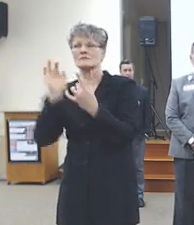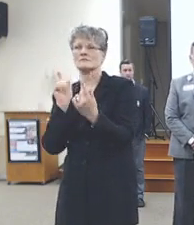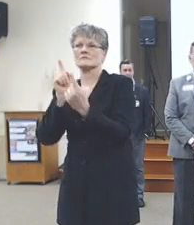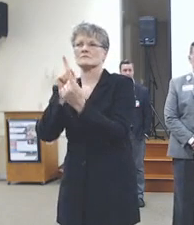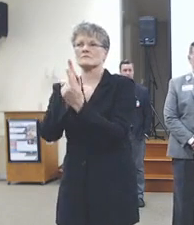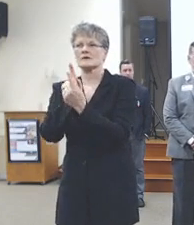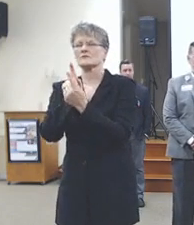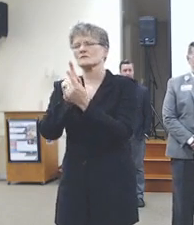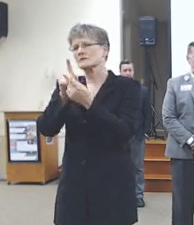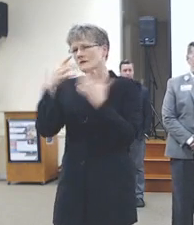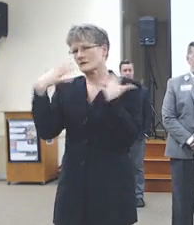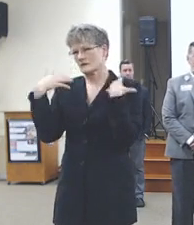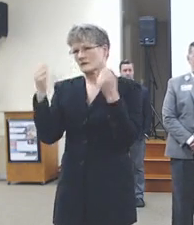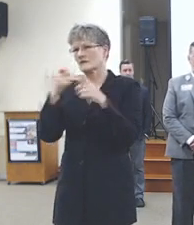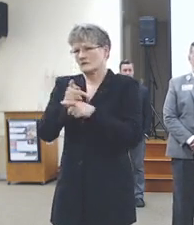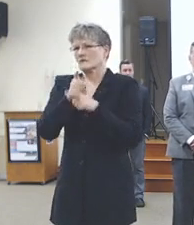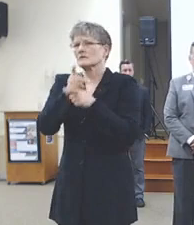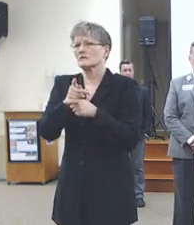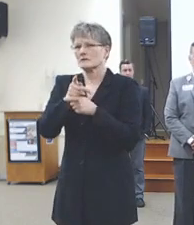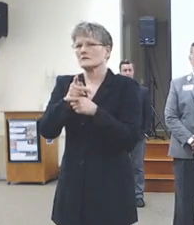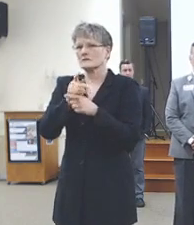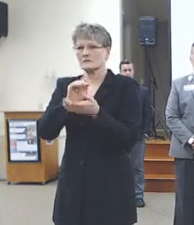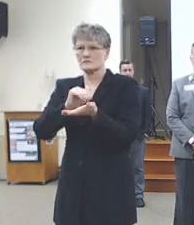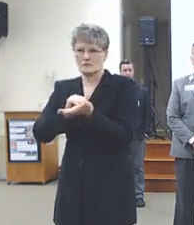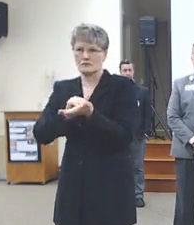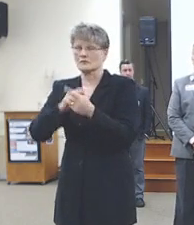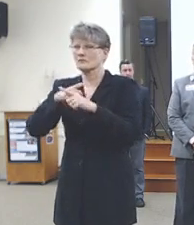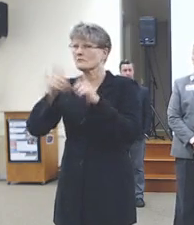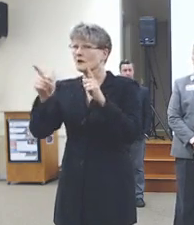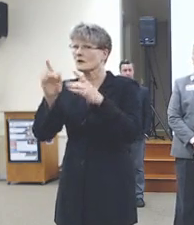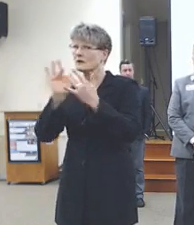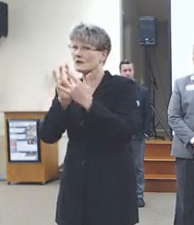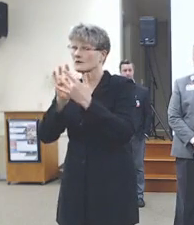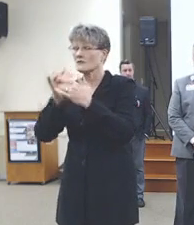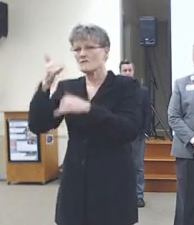the phone. Then we want to encourage that we also have the ability for folks